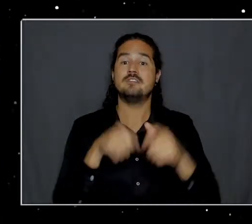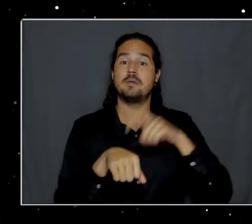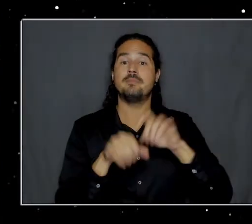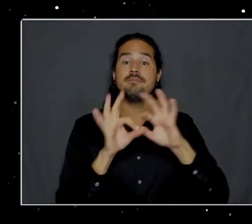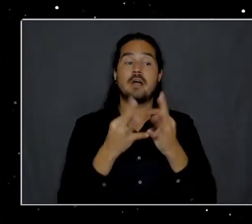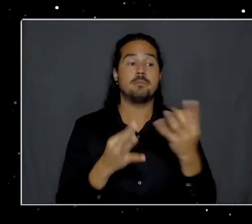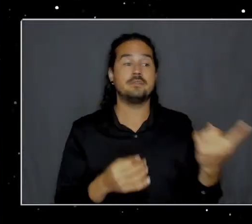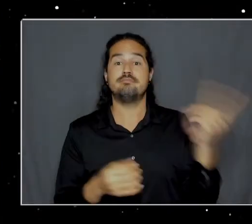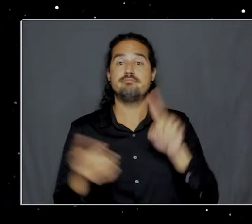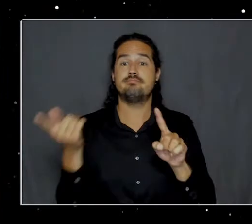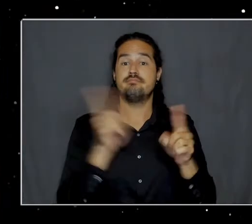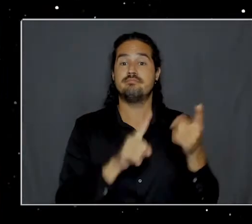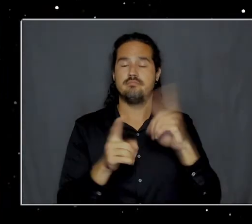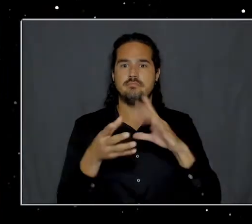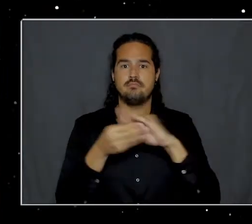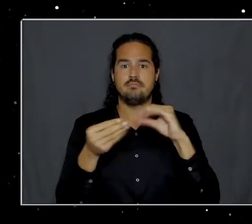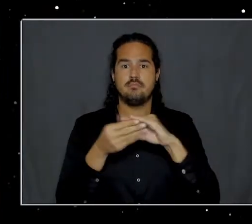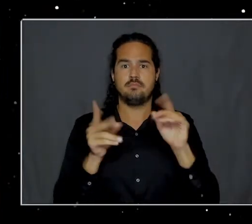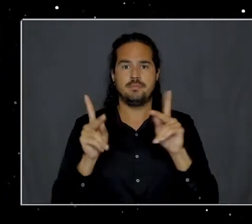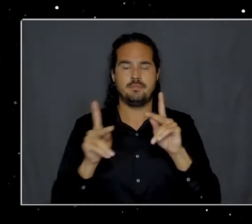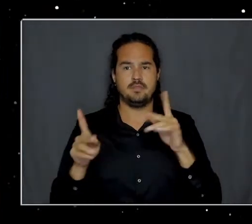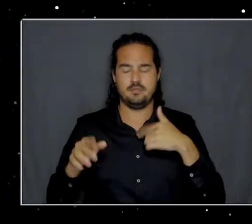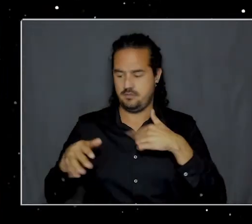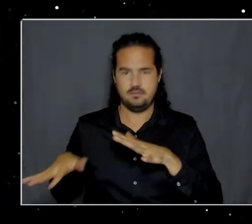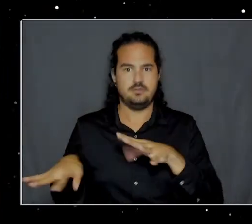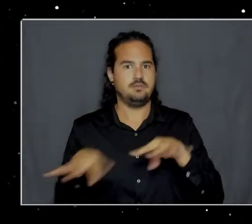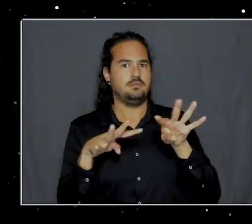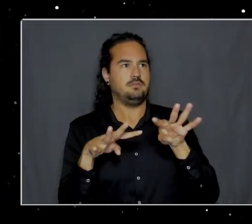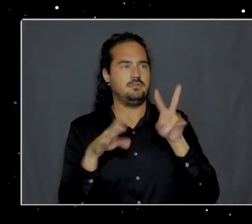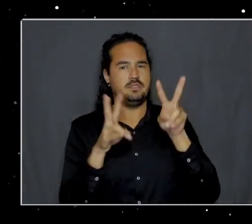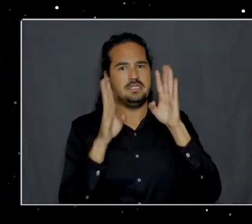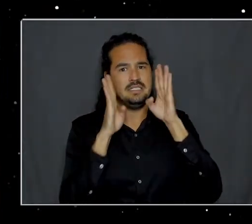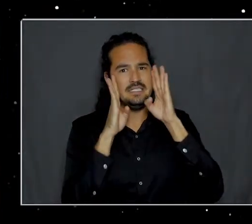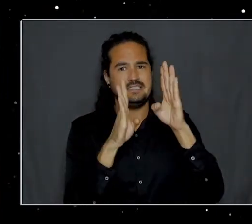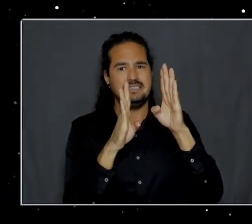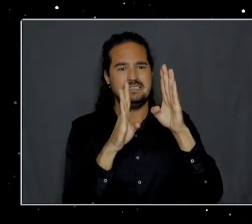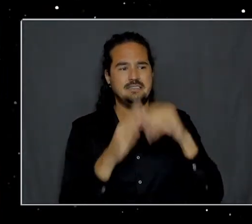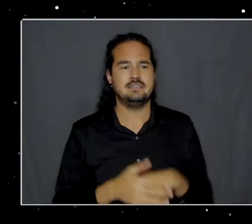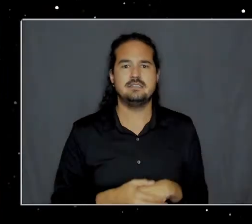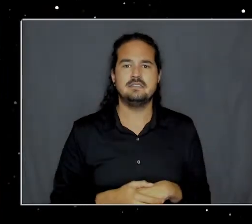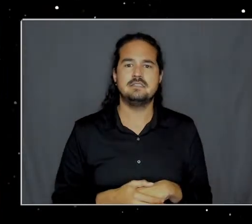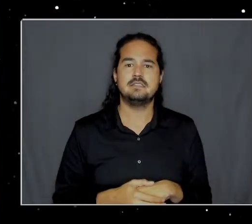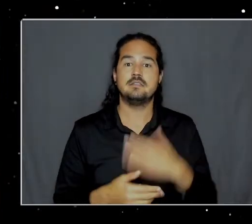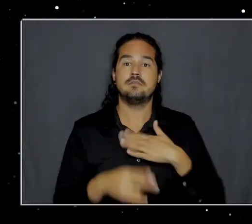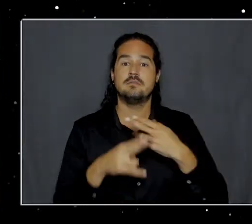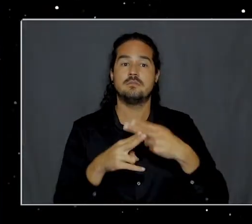THAT THEY CARRY WITH THEM, BUT ALSO AT THEIR COURAGE AND POWER.